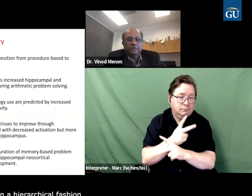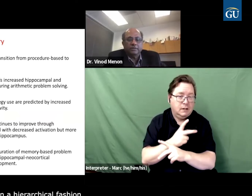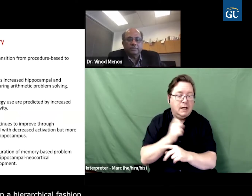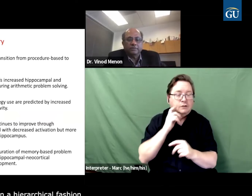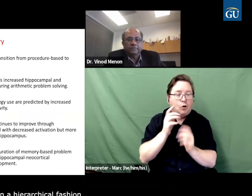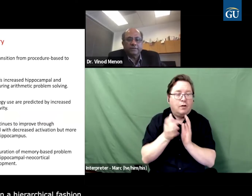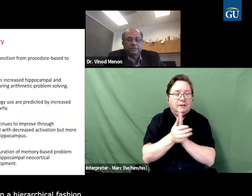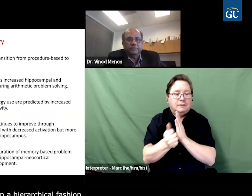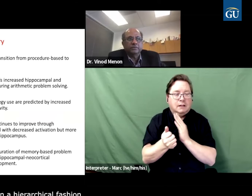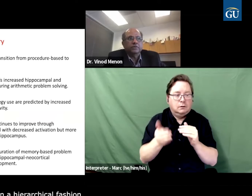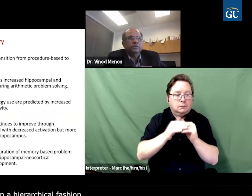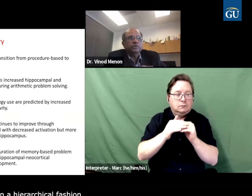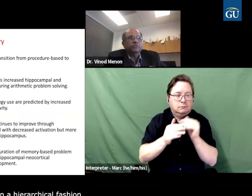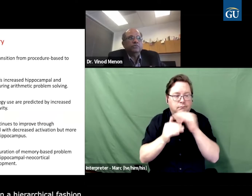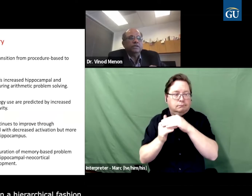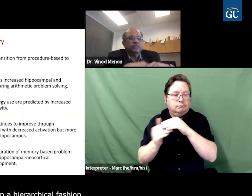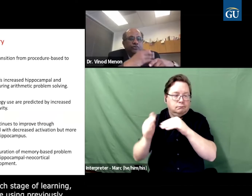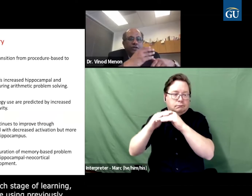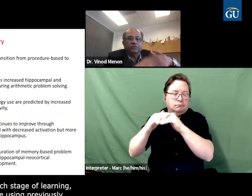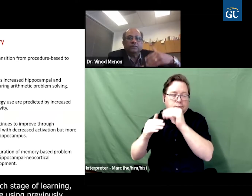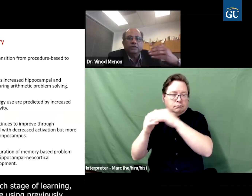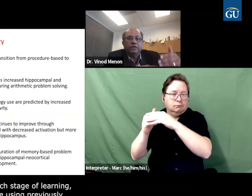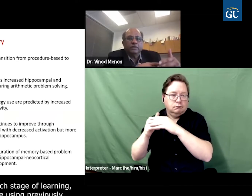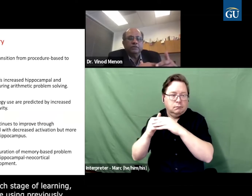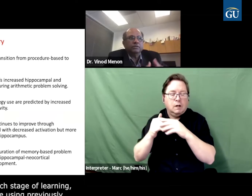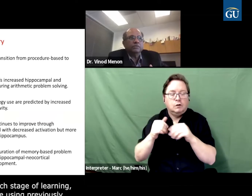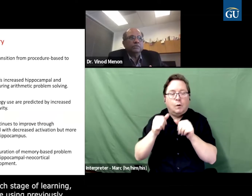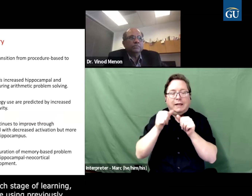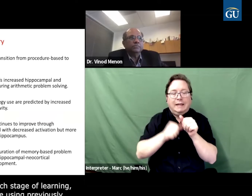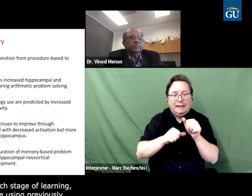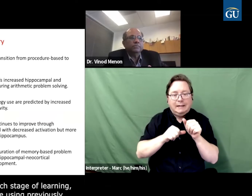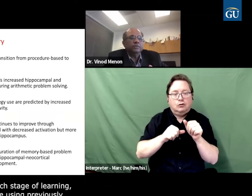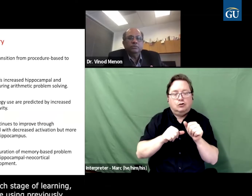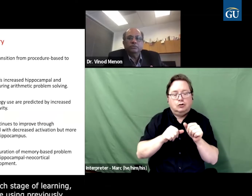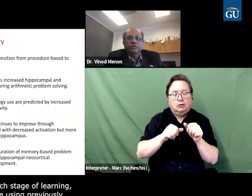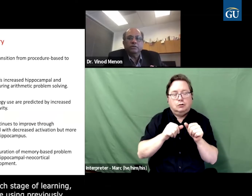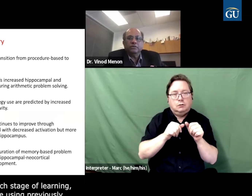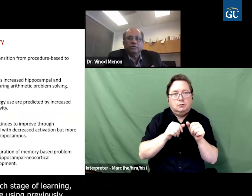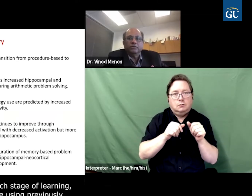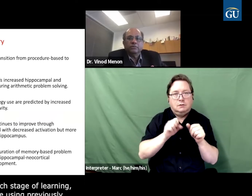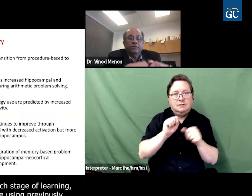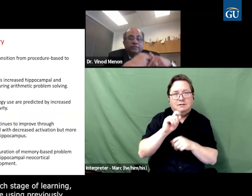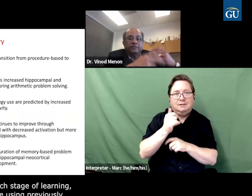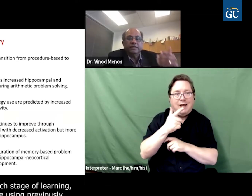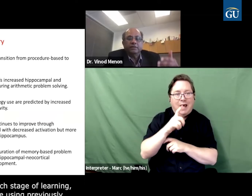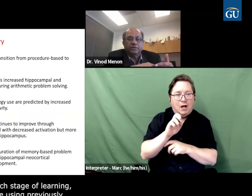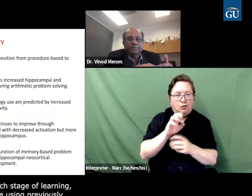hierarchy in a hierarchical fashion so at each stage of learning you are